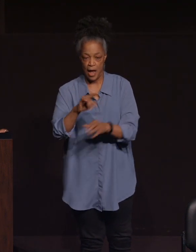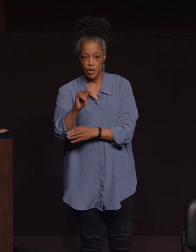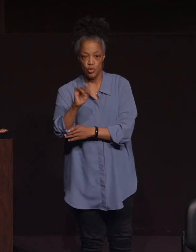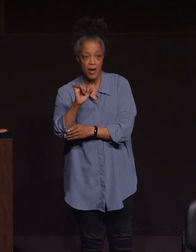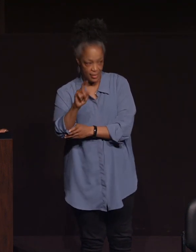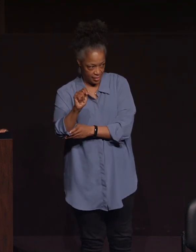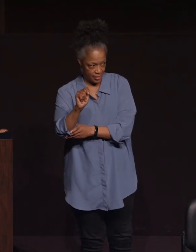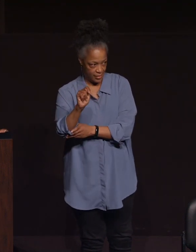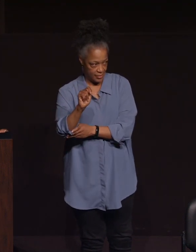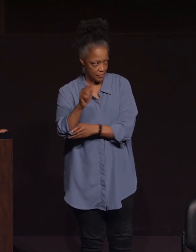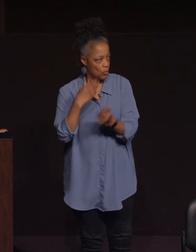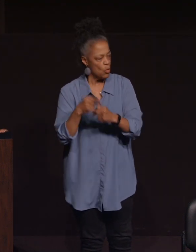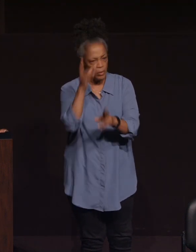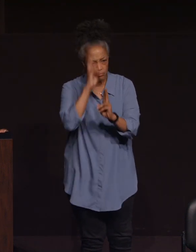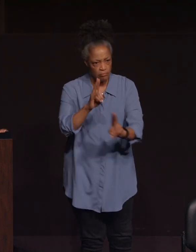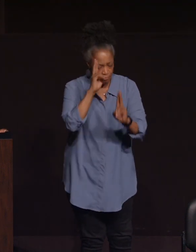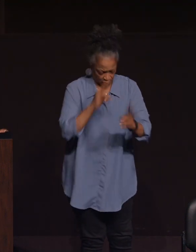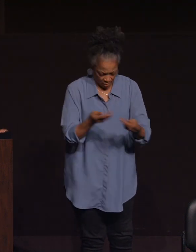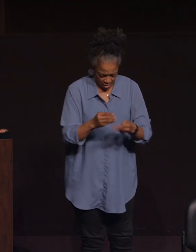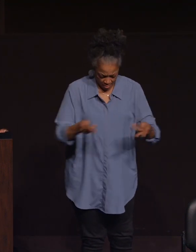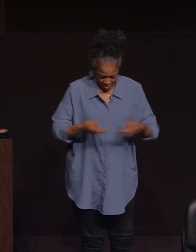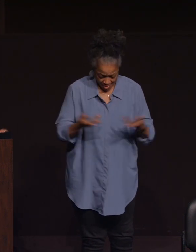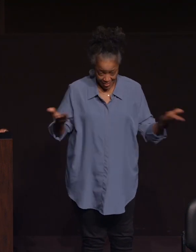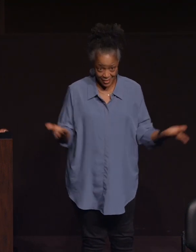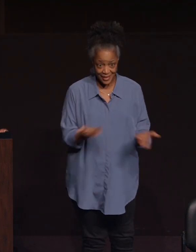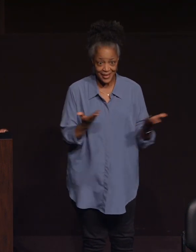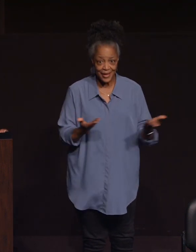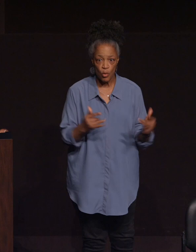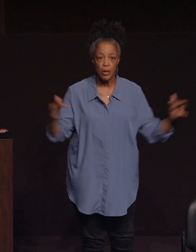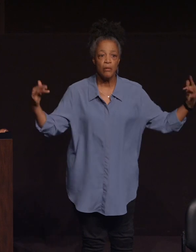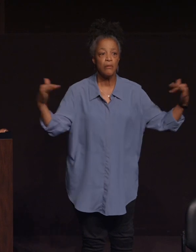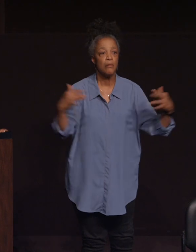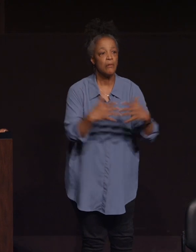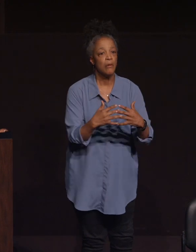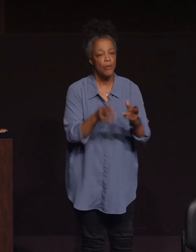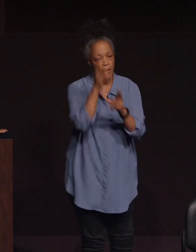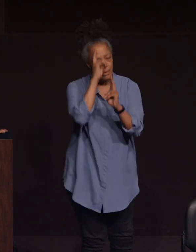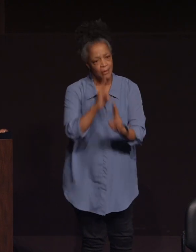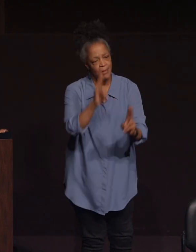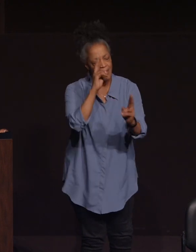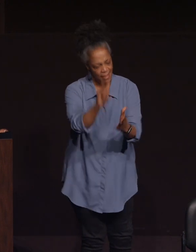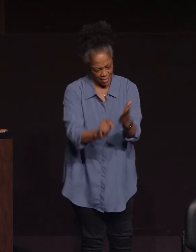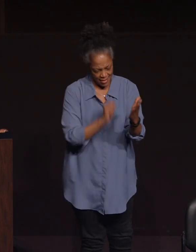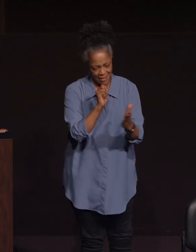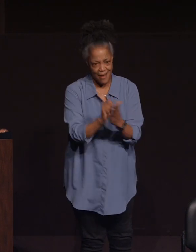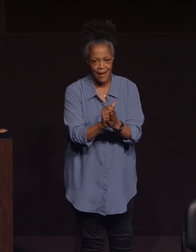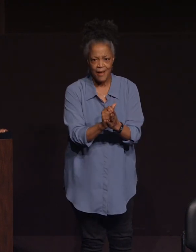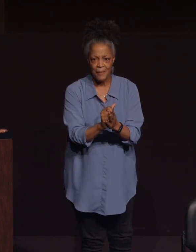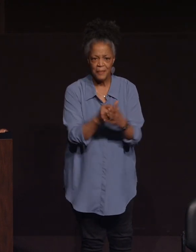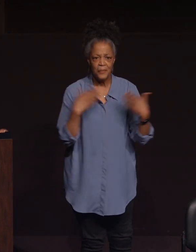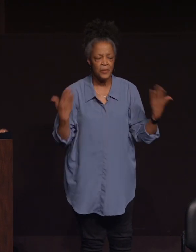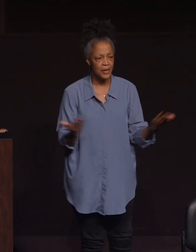As we acknowledge the place where we gather, I also want to acknowledge the time we gather.